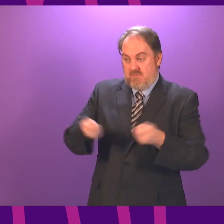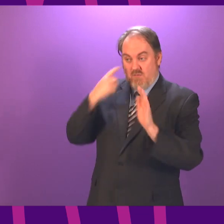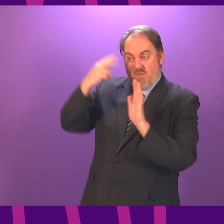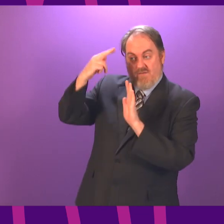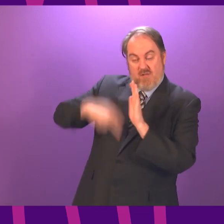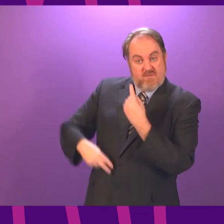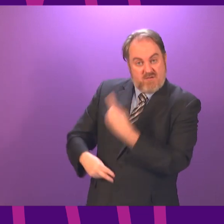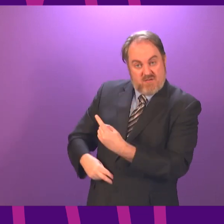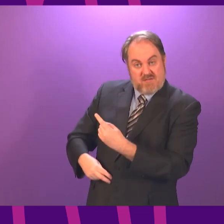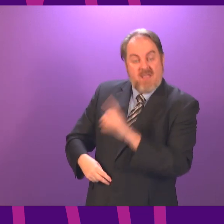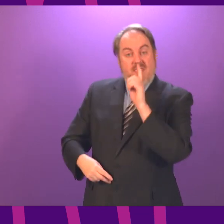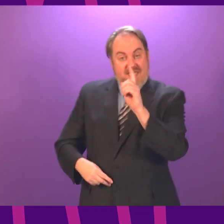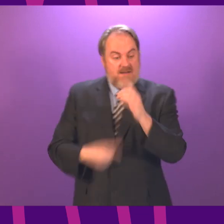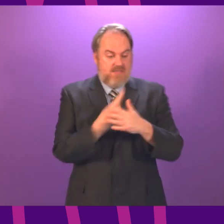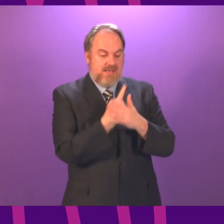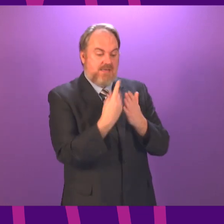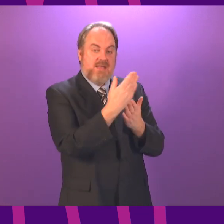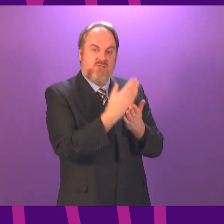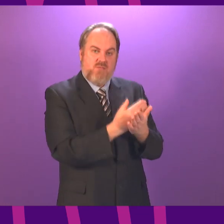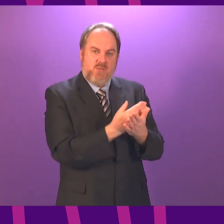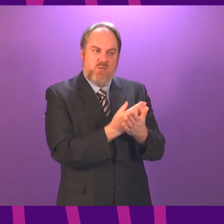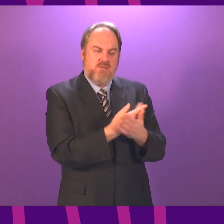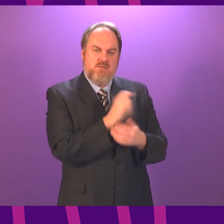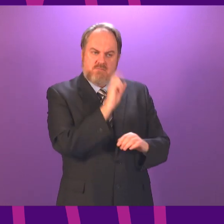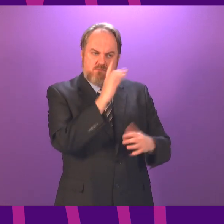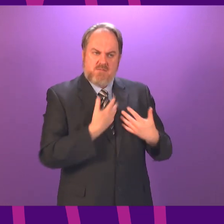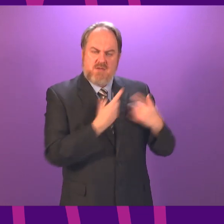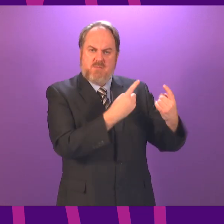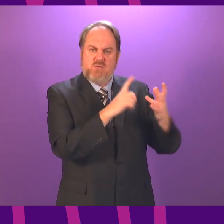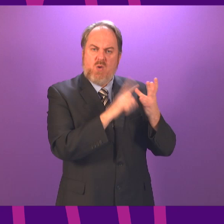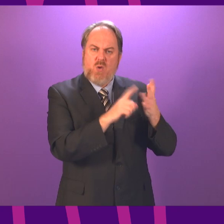report will be published when the OECD decides that it should be published.